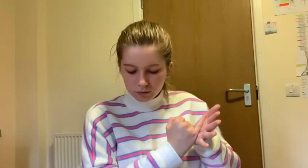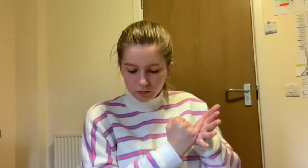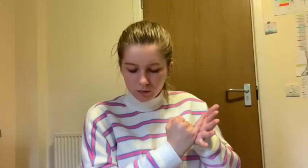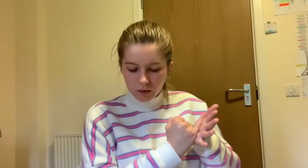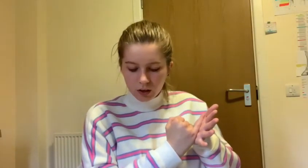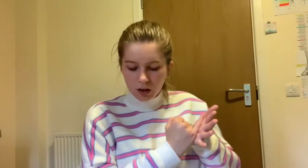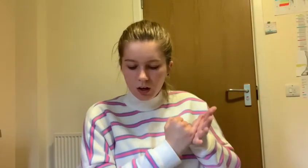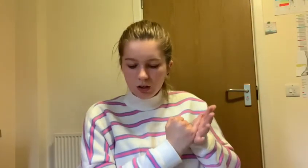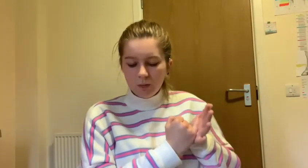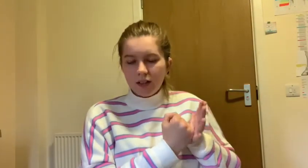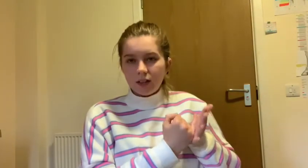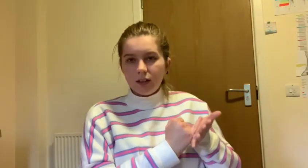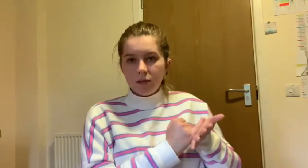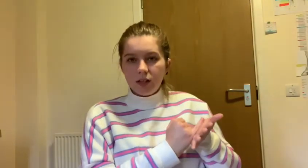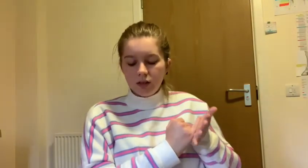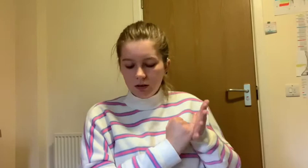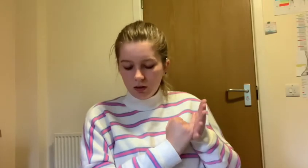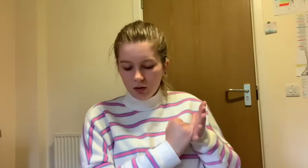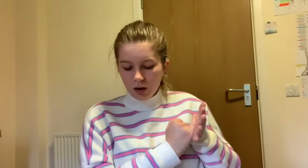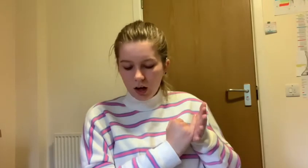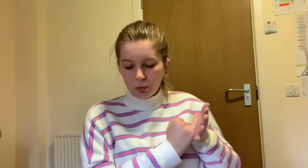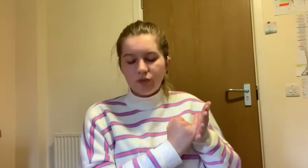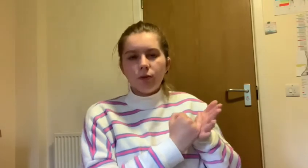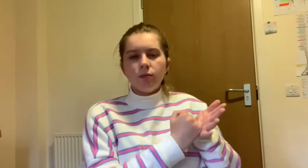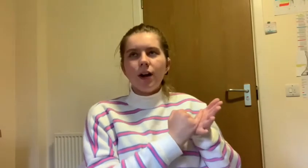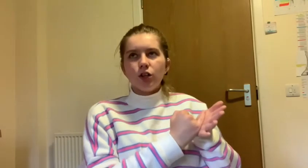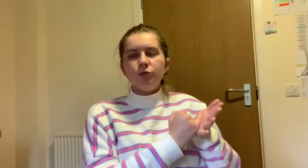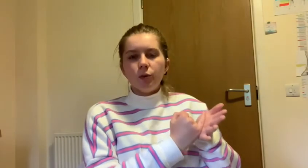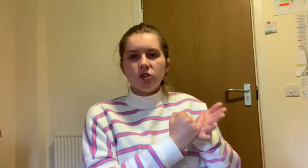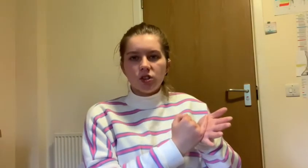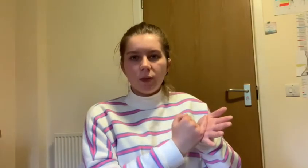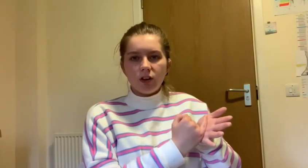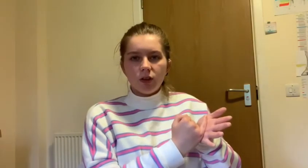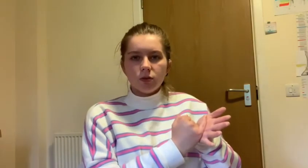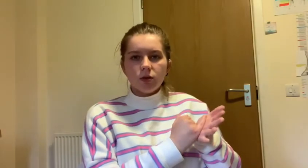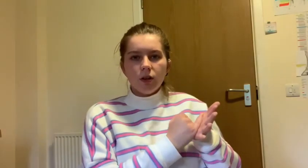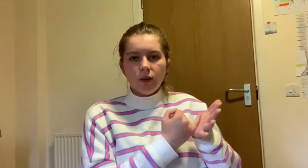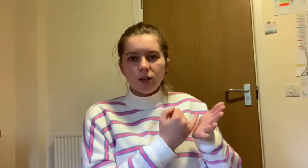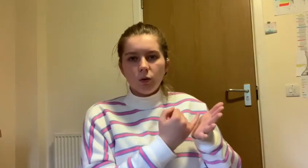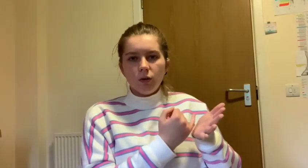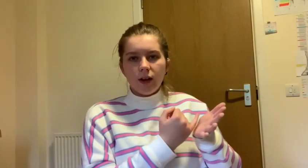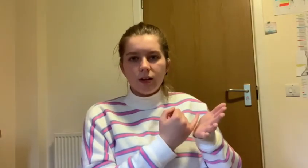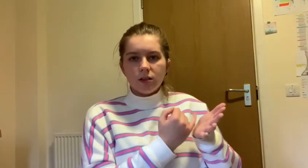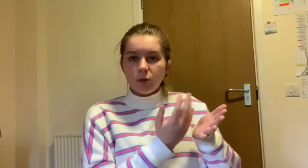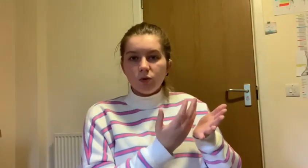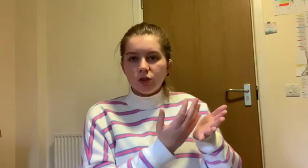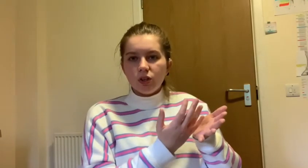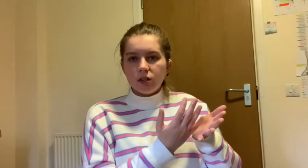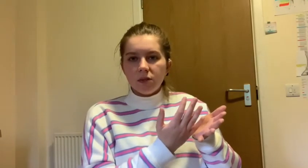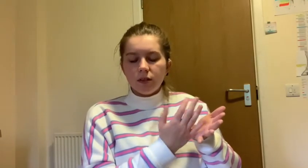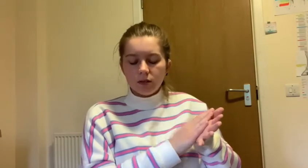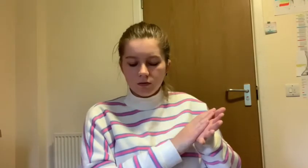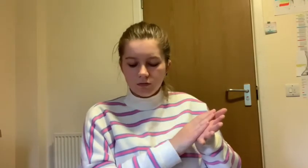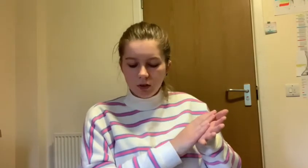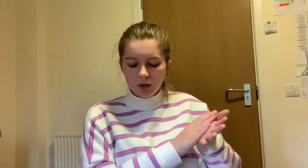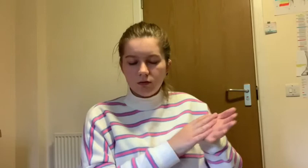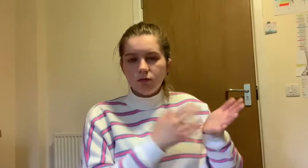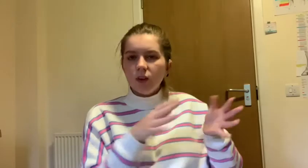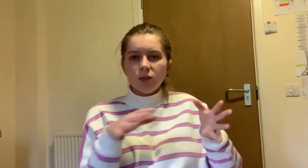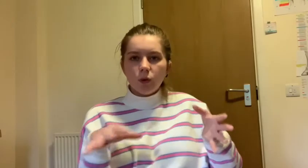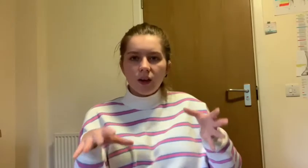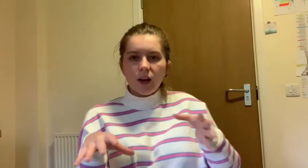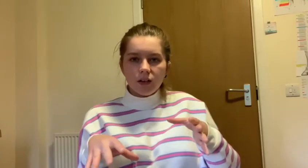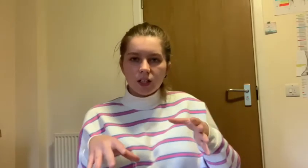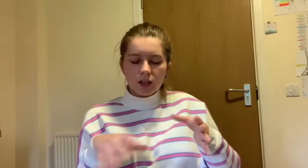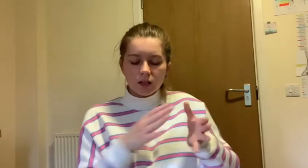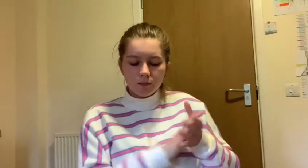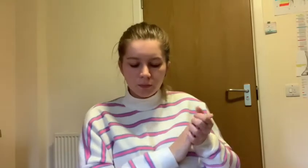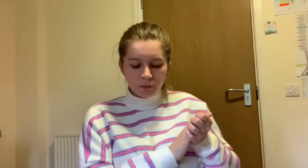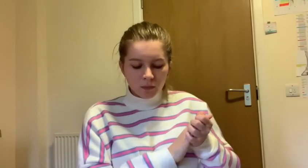So basically it means "I come from a shitty background" That is what spoon dirty means. That's what their lyric says.